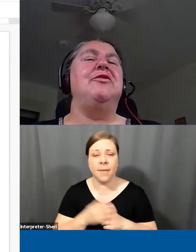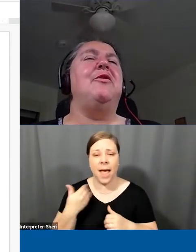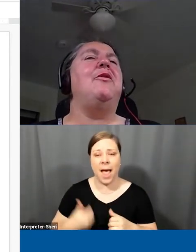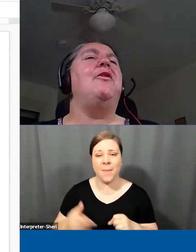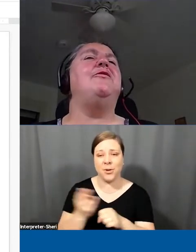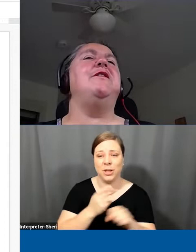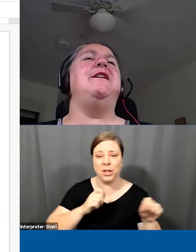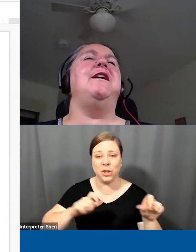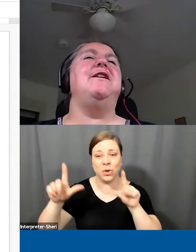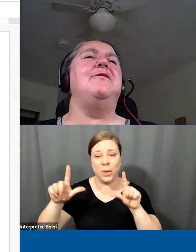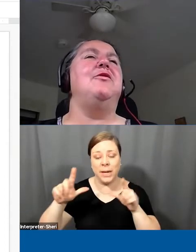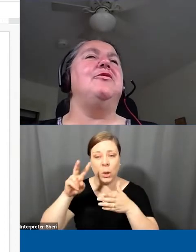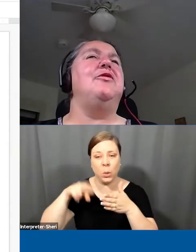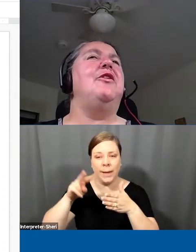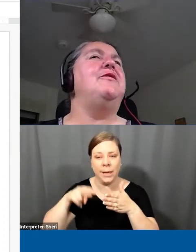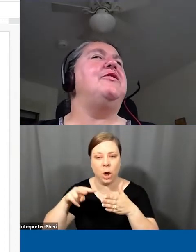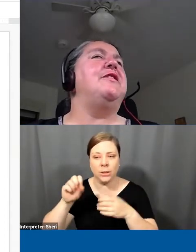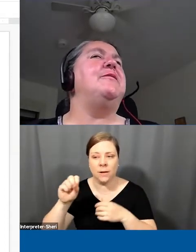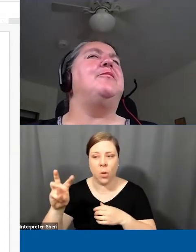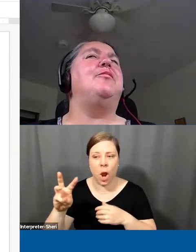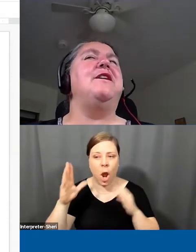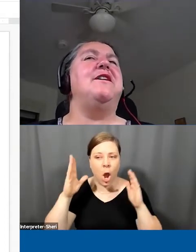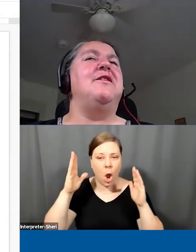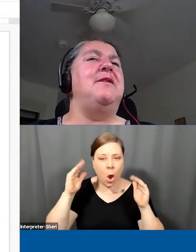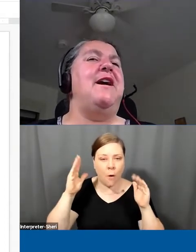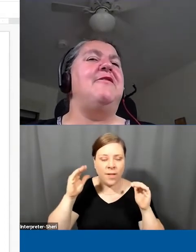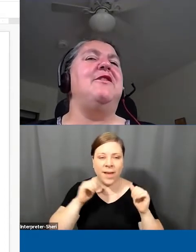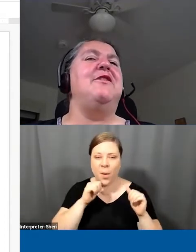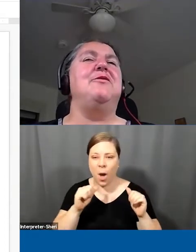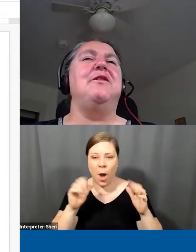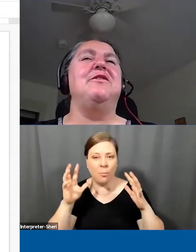So hopefully it won't all of a sudden break down on me, halfway through here,